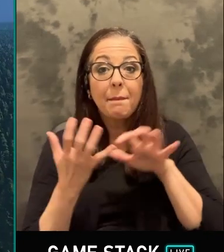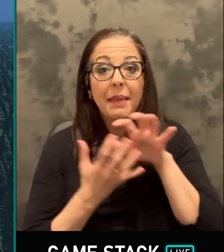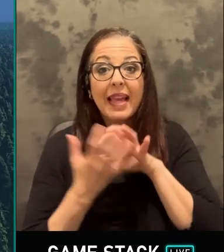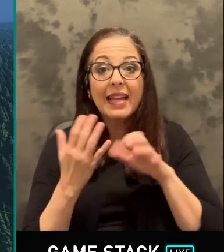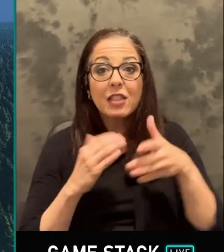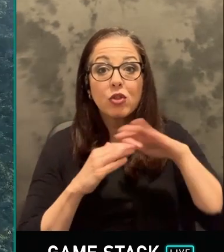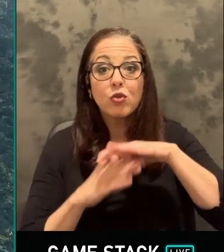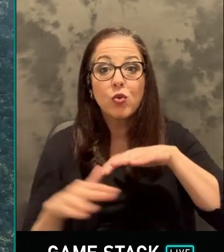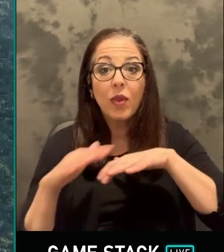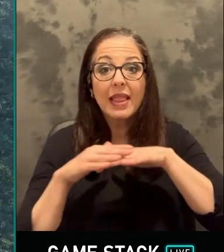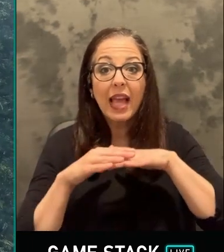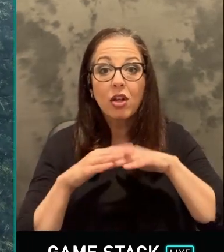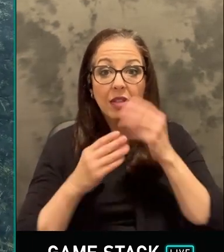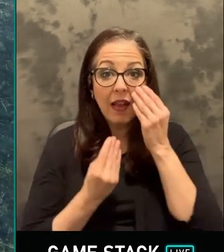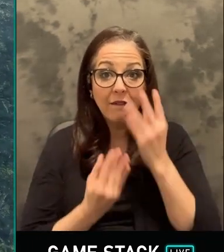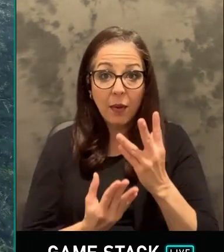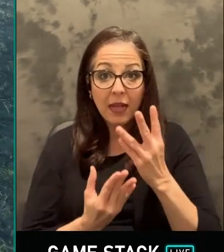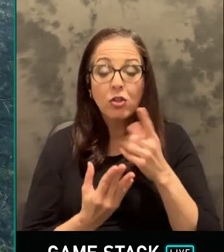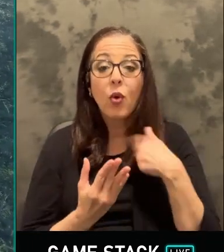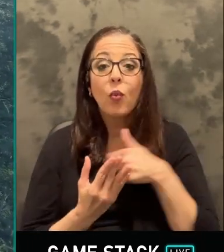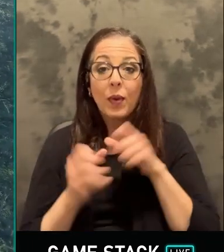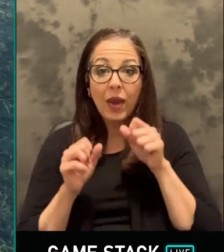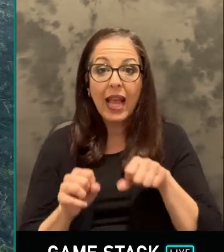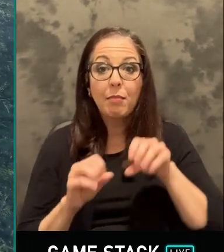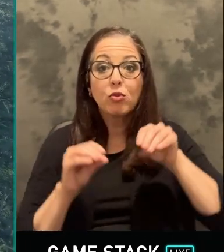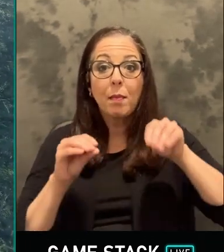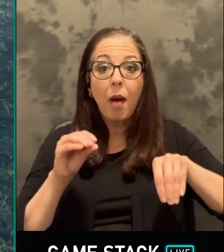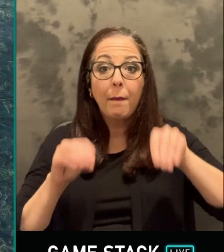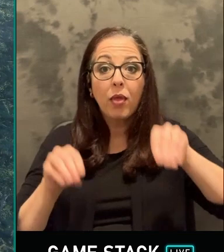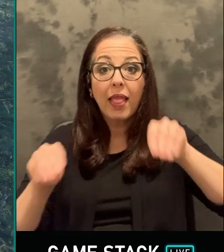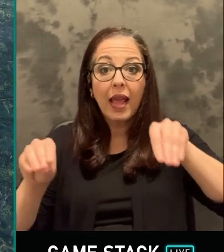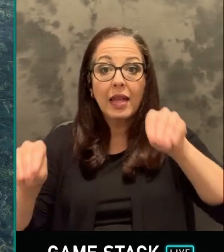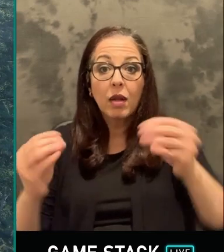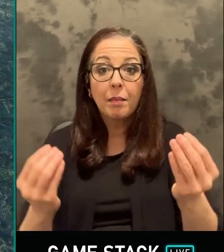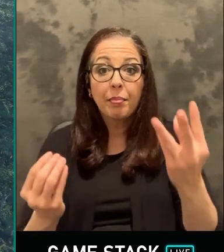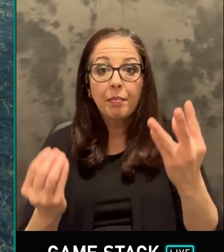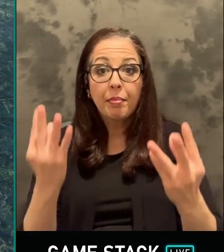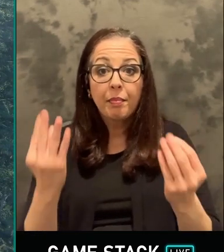who were able to populate the landscape with the right species at the right place.